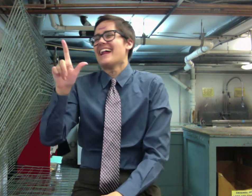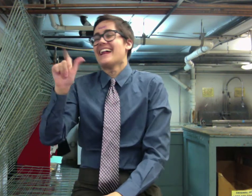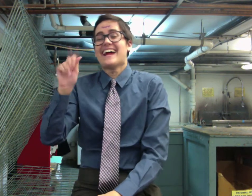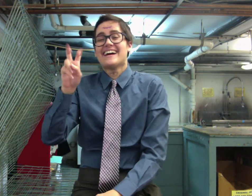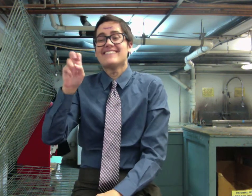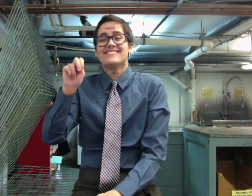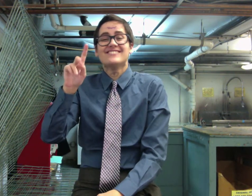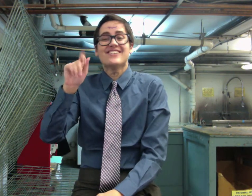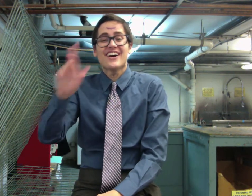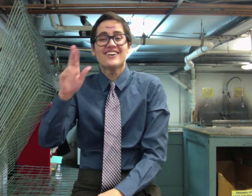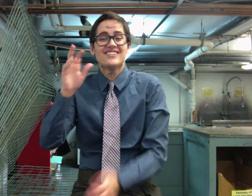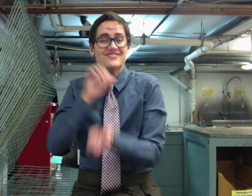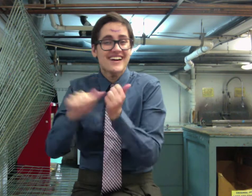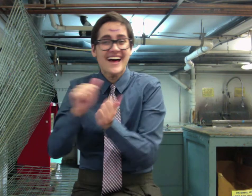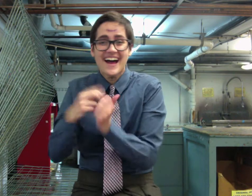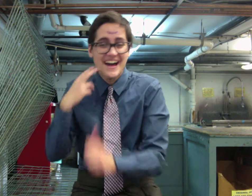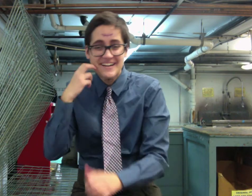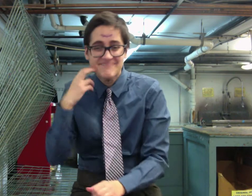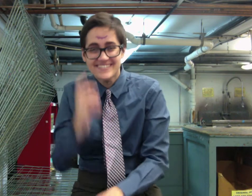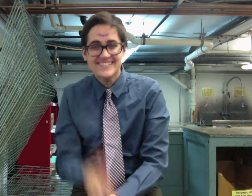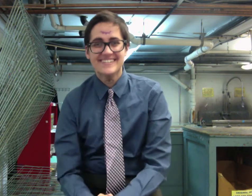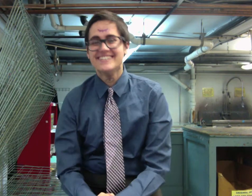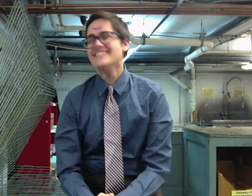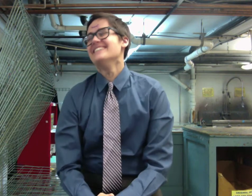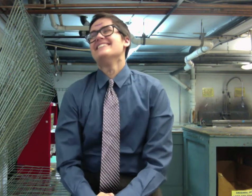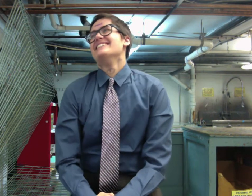of lavender chewing gum.